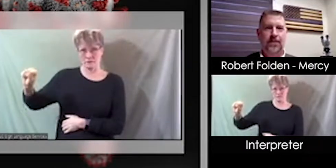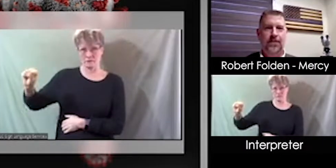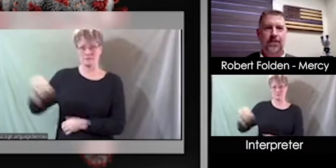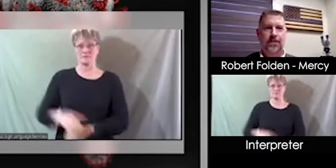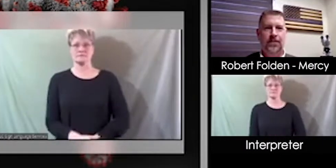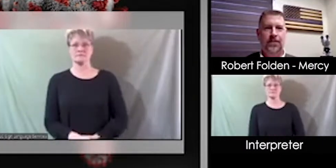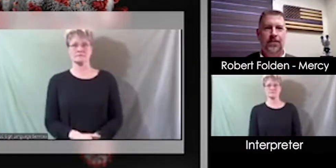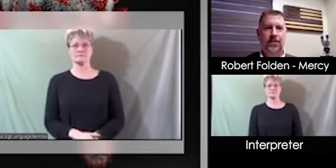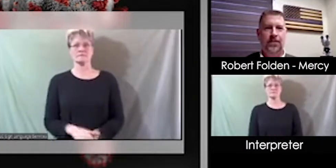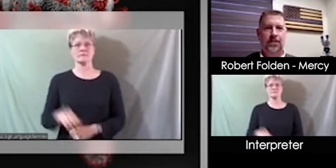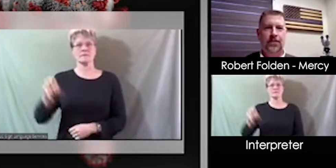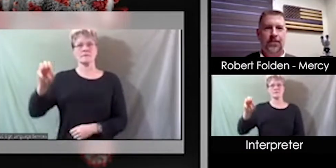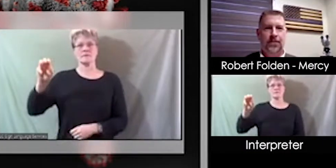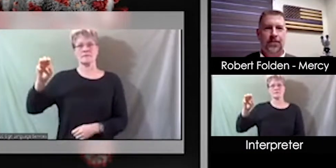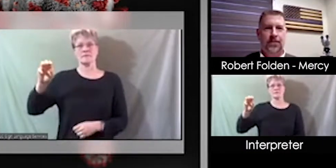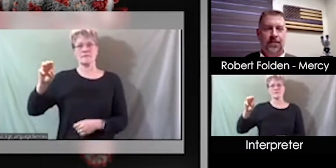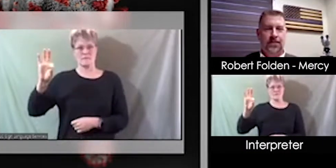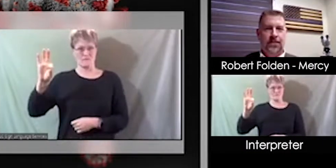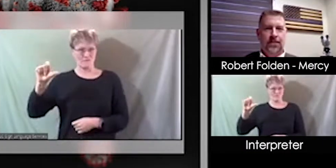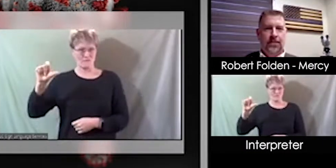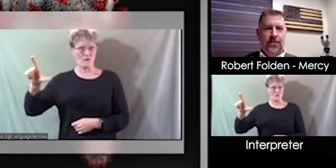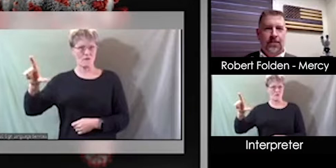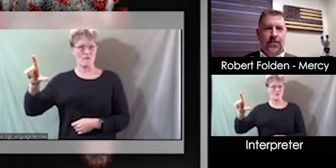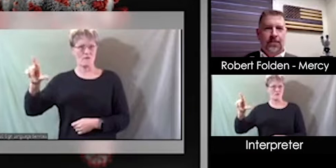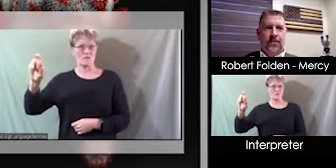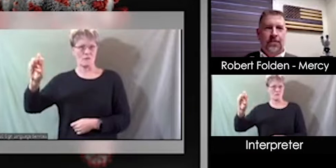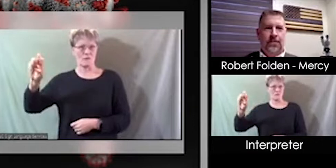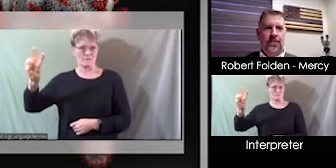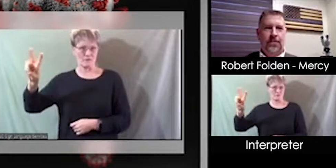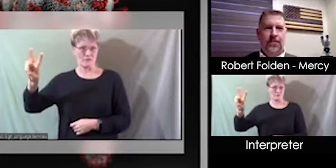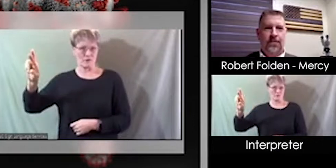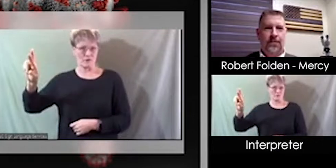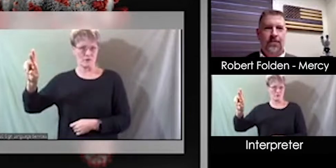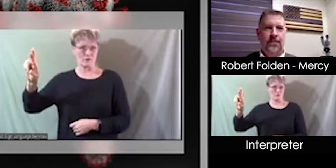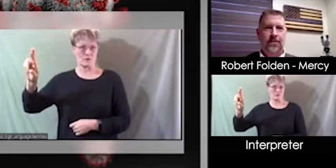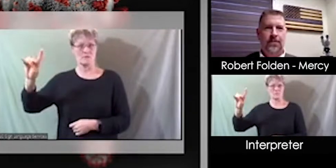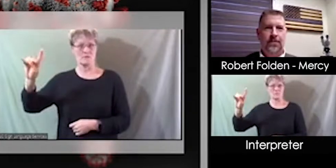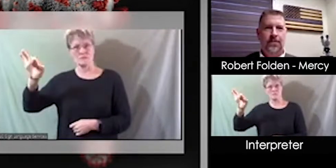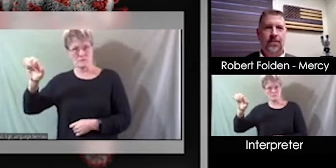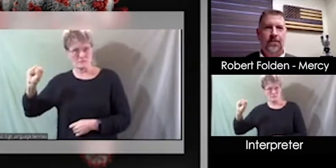Fall River Mills and we too have just begun